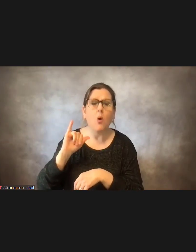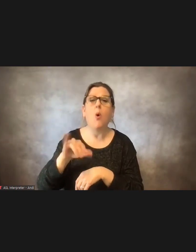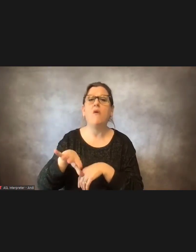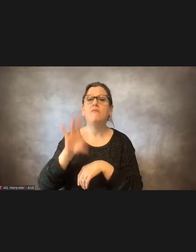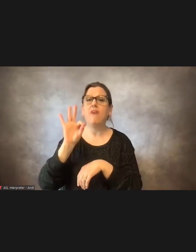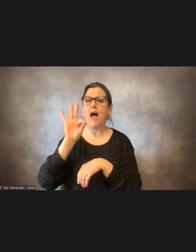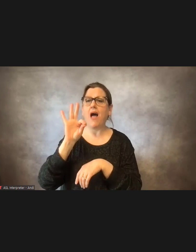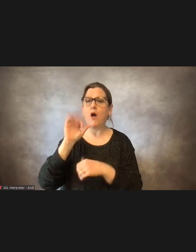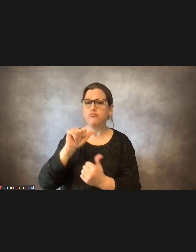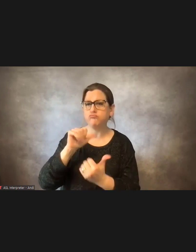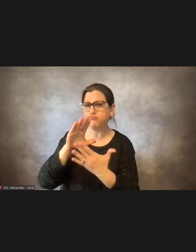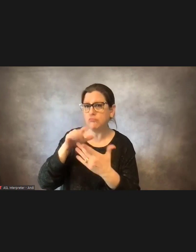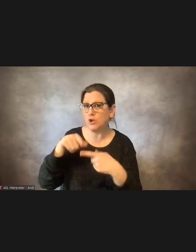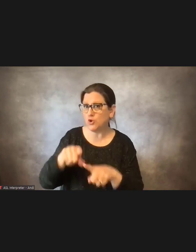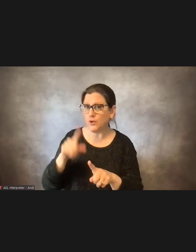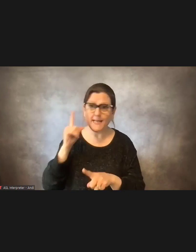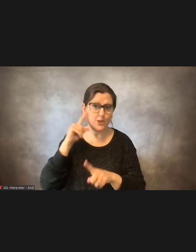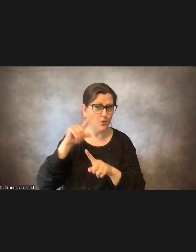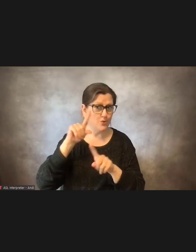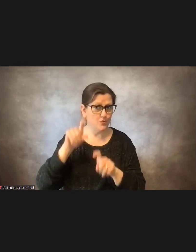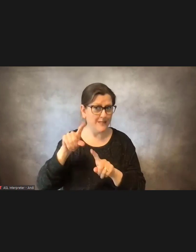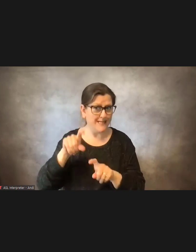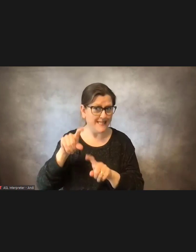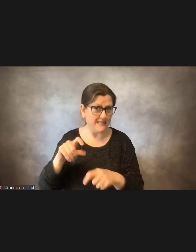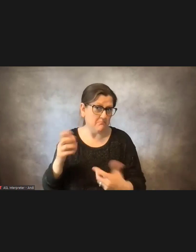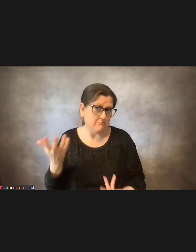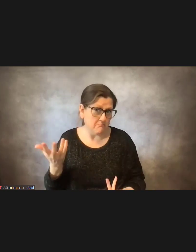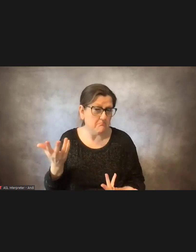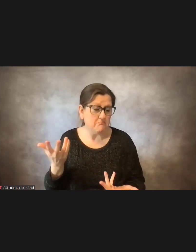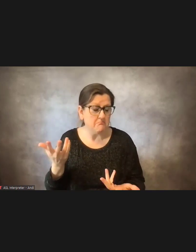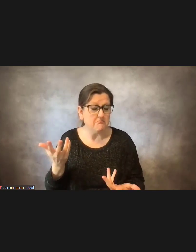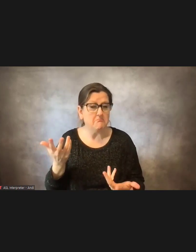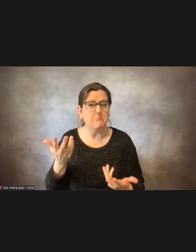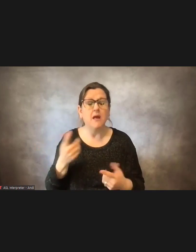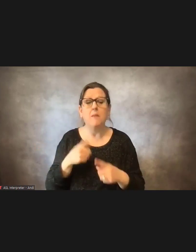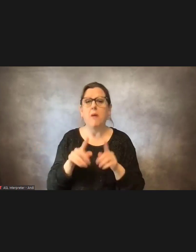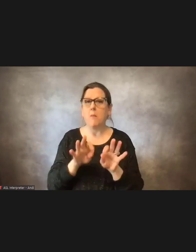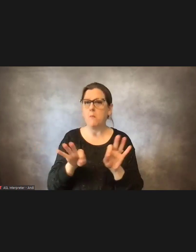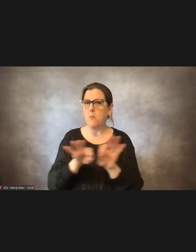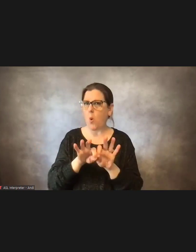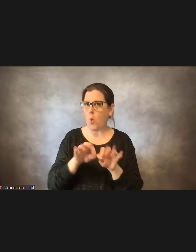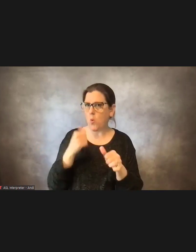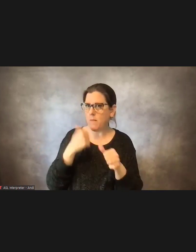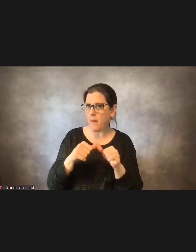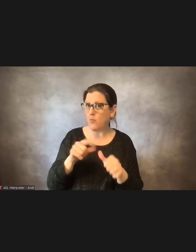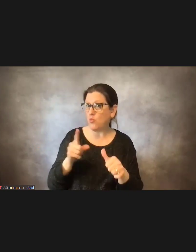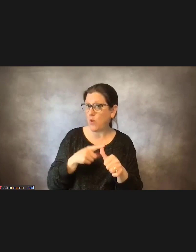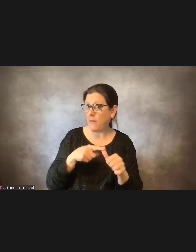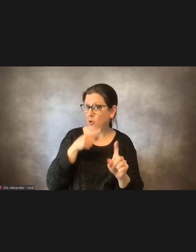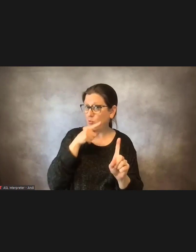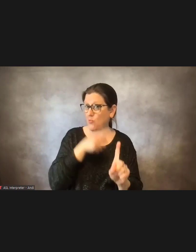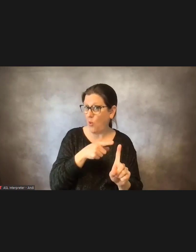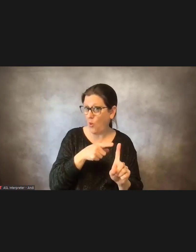discover and get addressed during hearing screening process, but it's key to remember the primary target condition of the hearing screen is